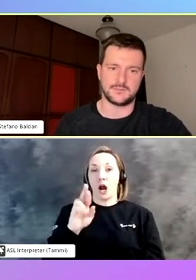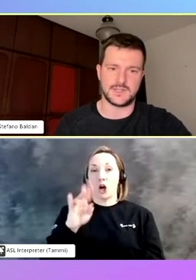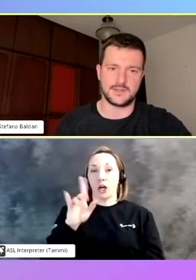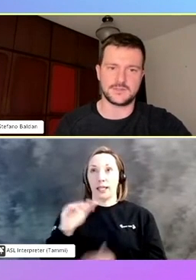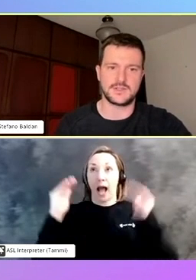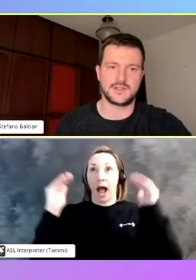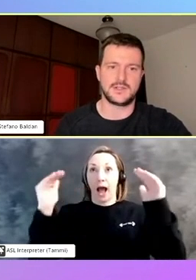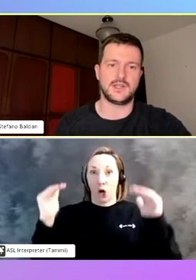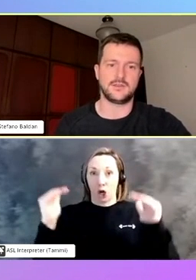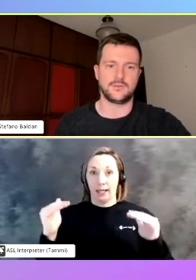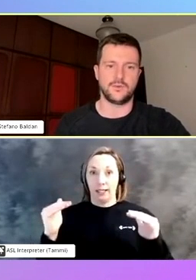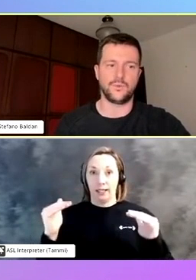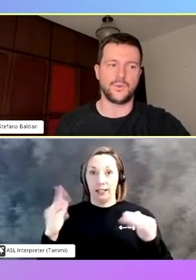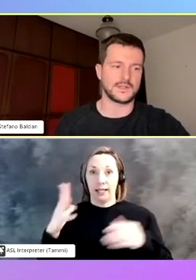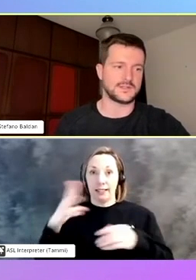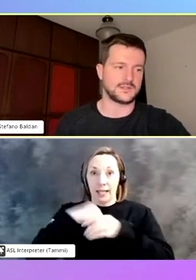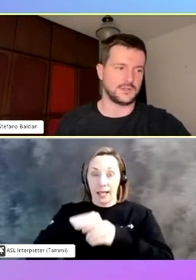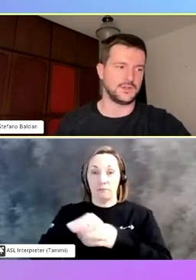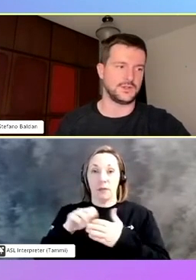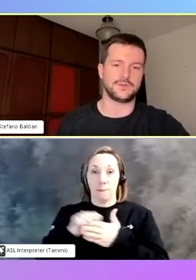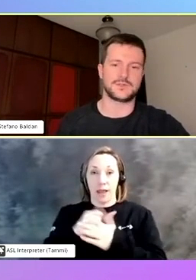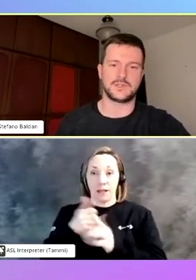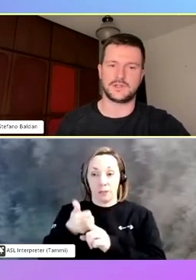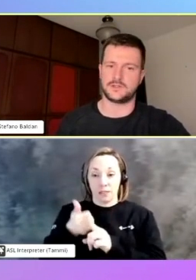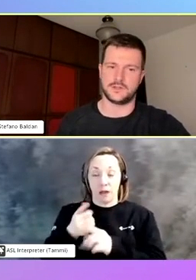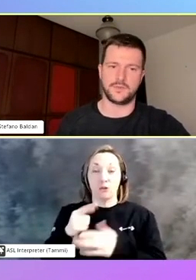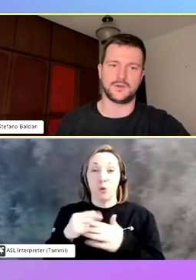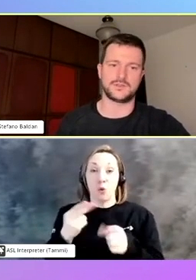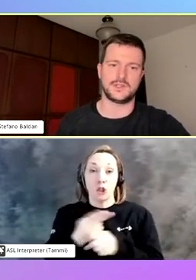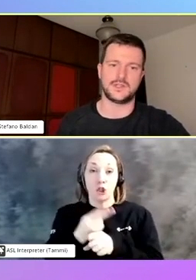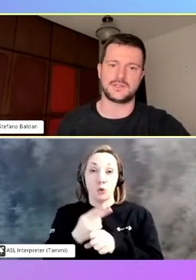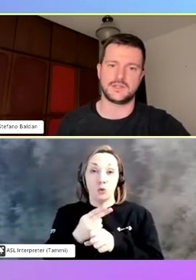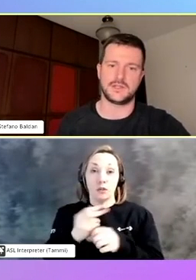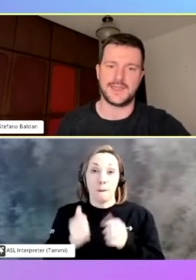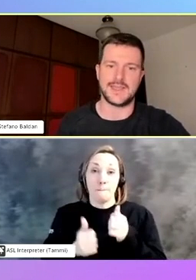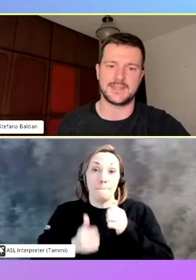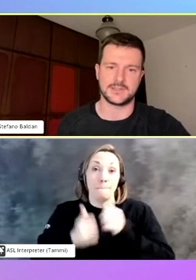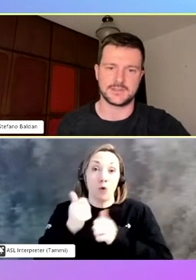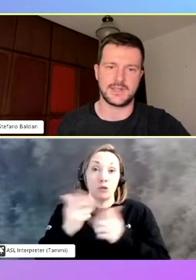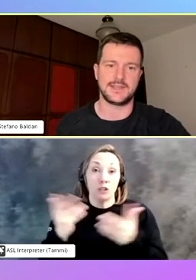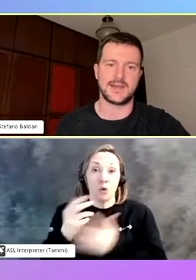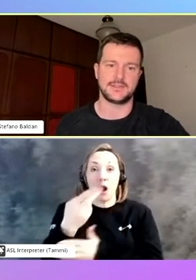conducted the first studies with visually impaired users that led to improvements to the Google.com and the Google